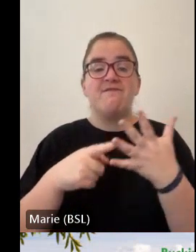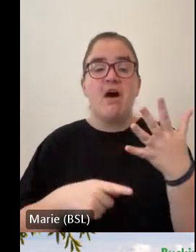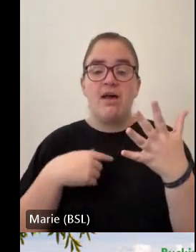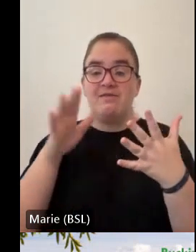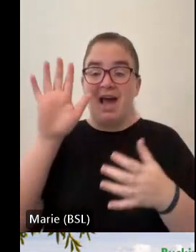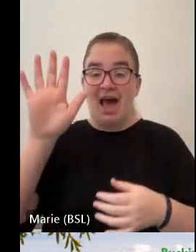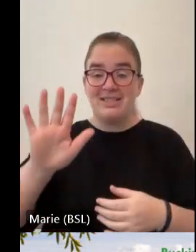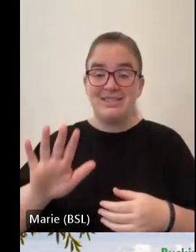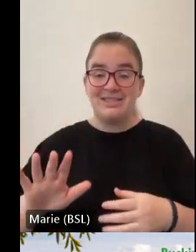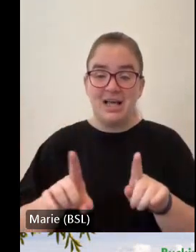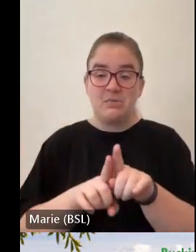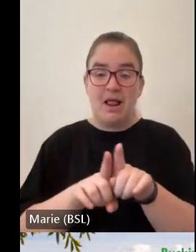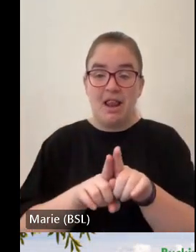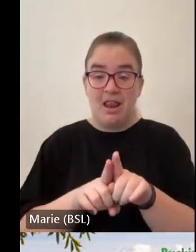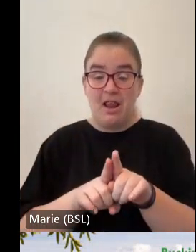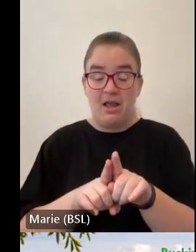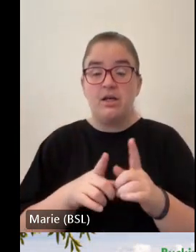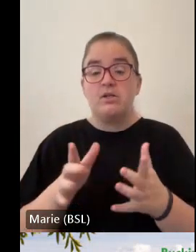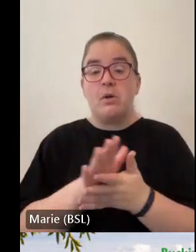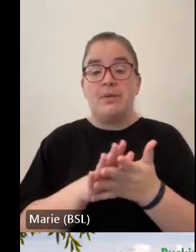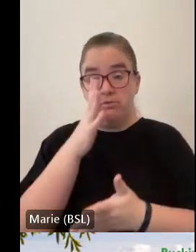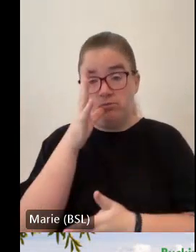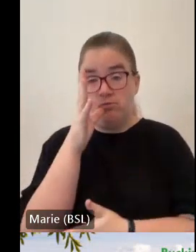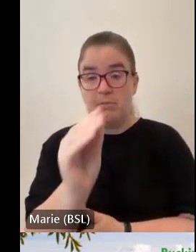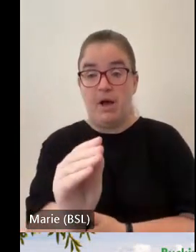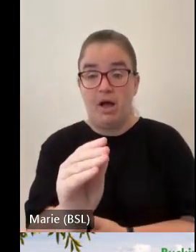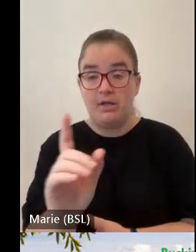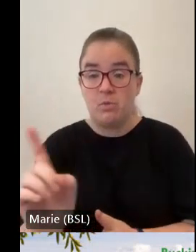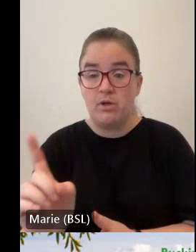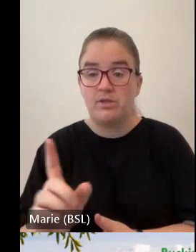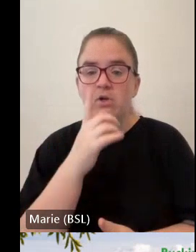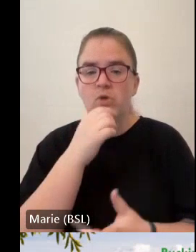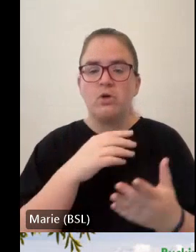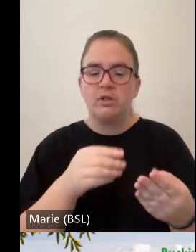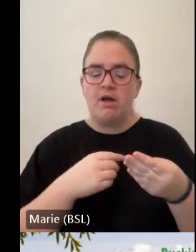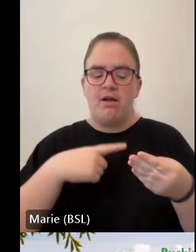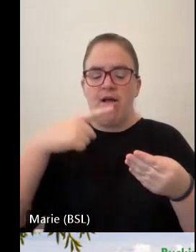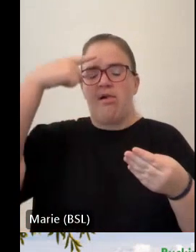remind yourself to just keep it in your mind that you need to be